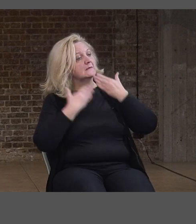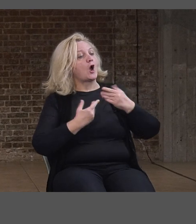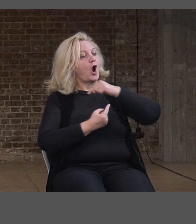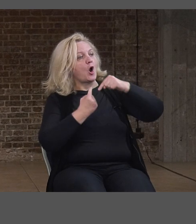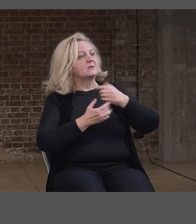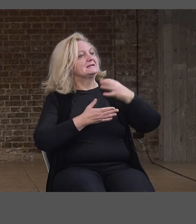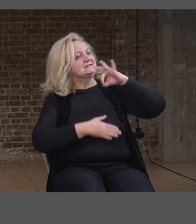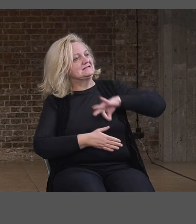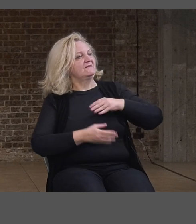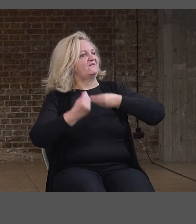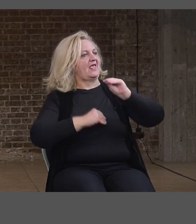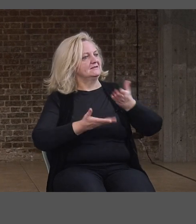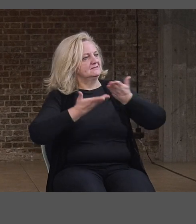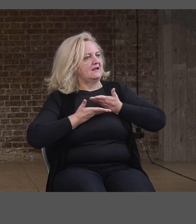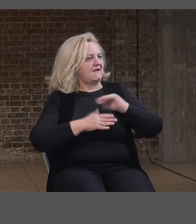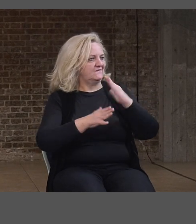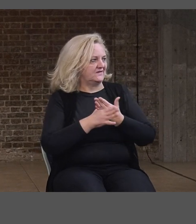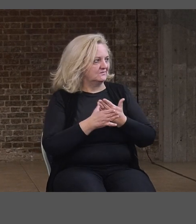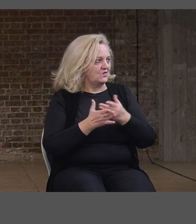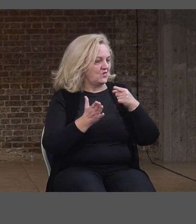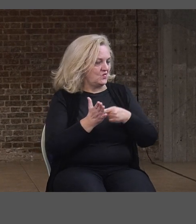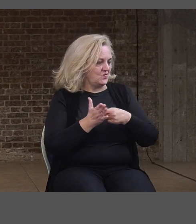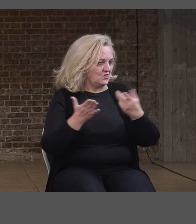greater profits in the company